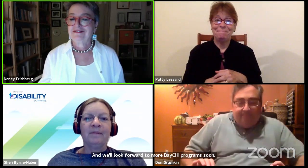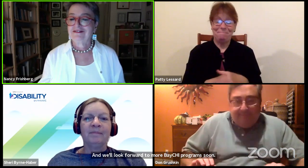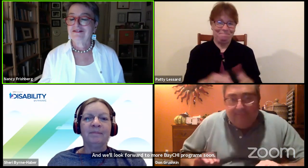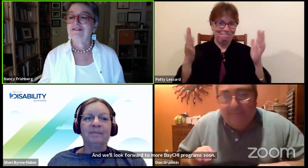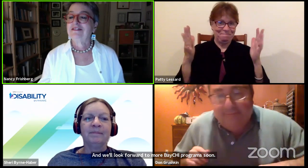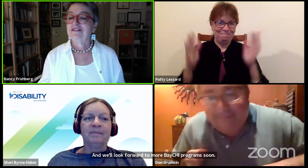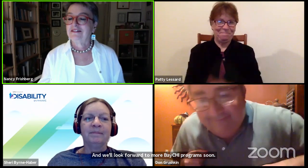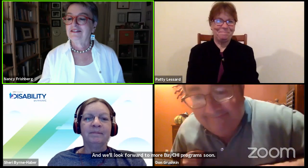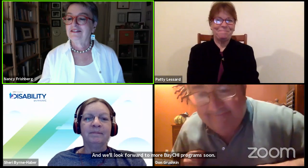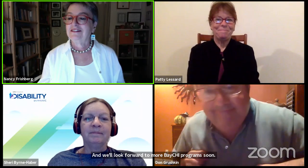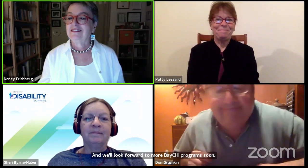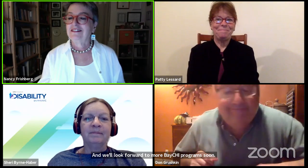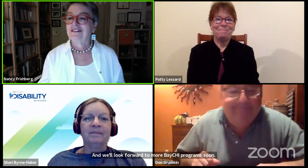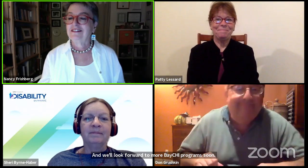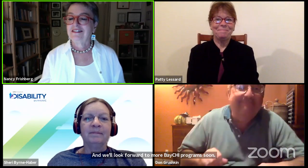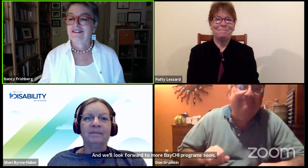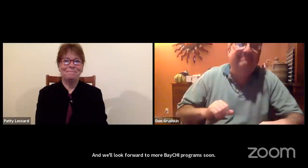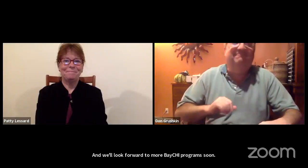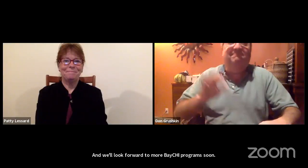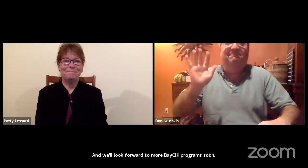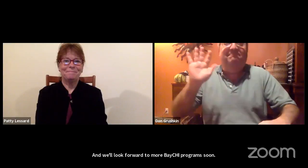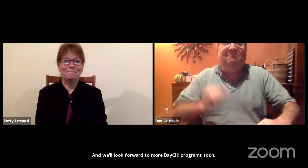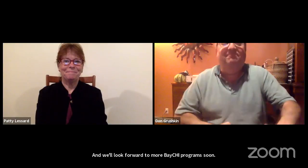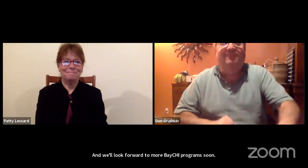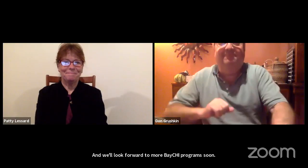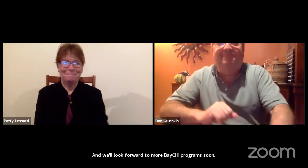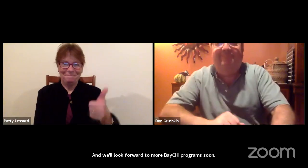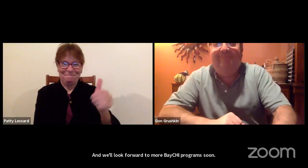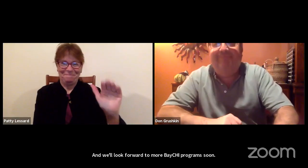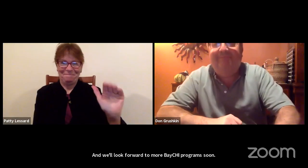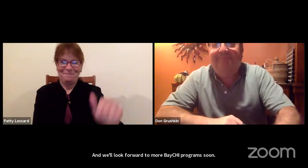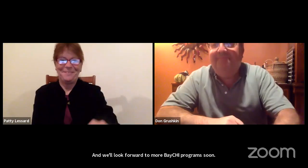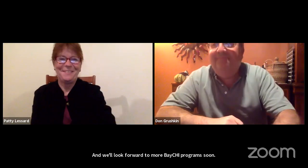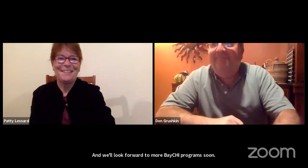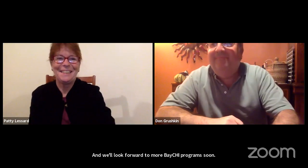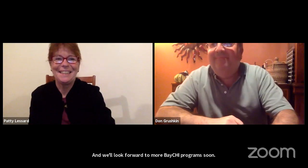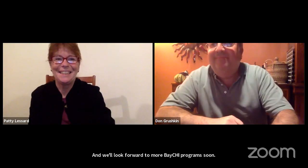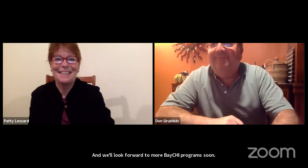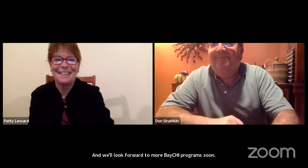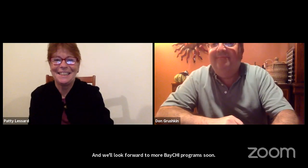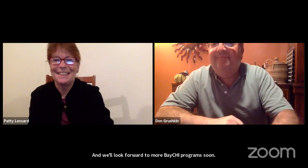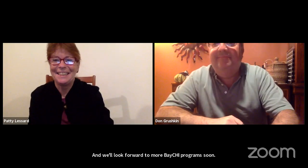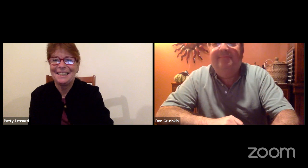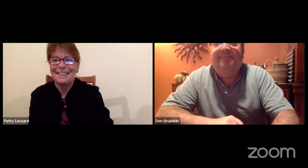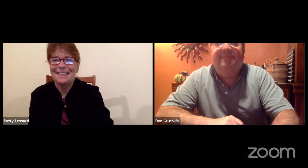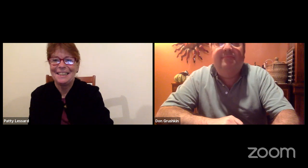Professor at STAD Standiford. And we'll look forward to more BayCHI programs soon. Thank you, all.